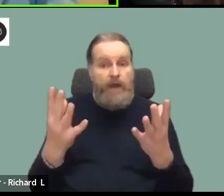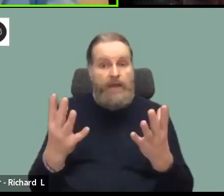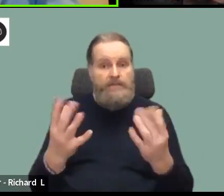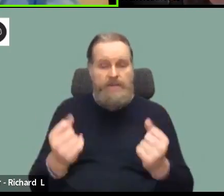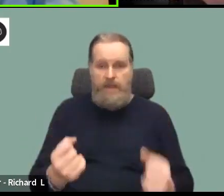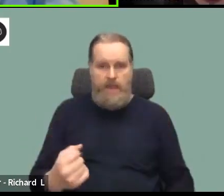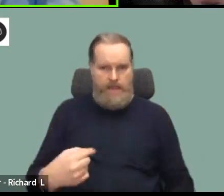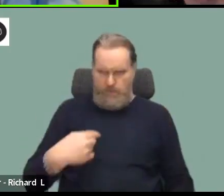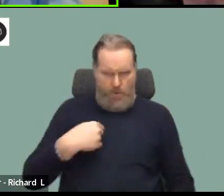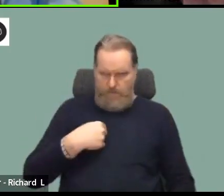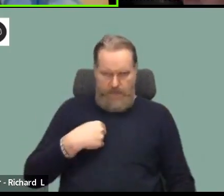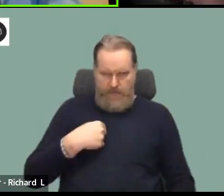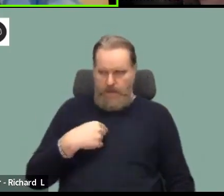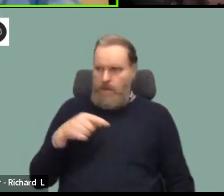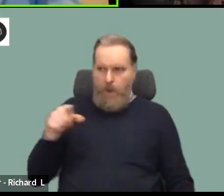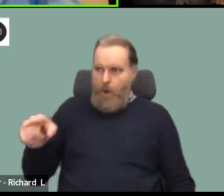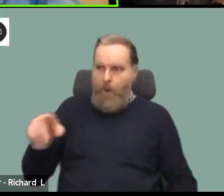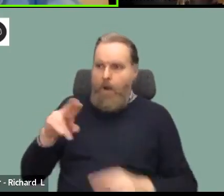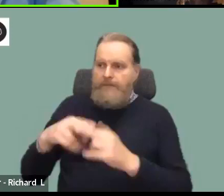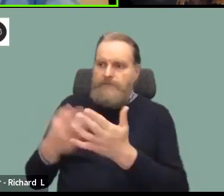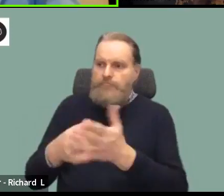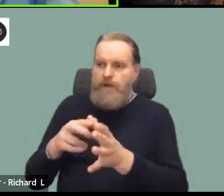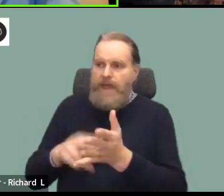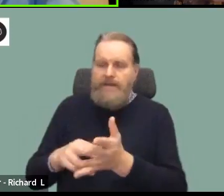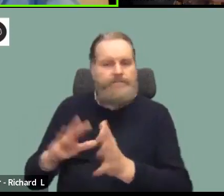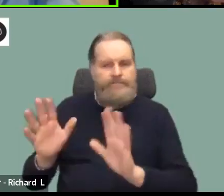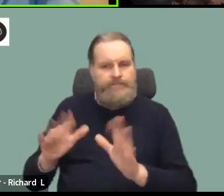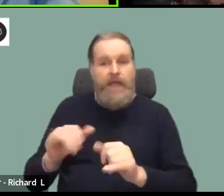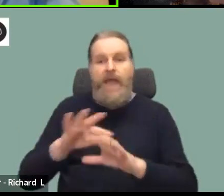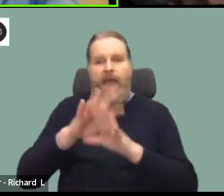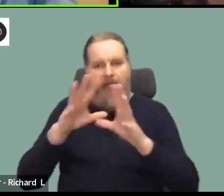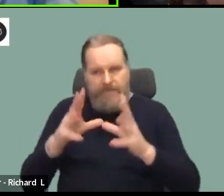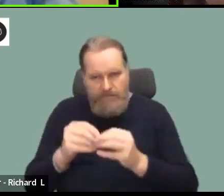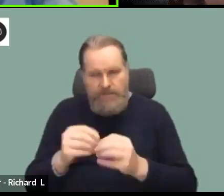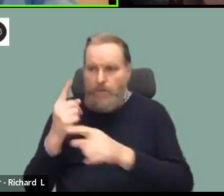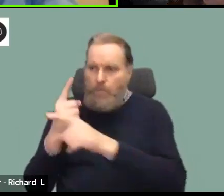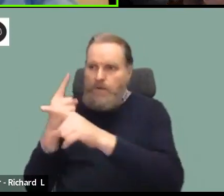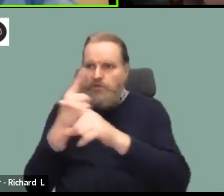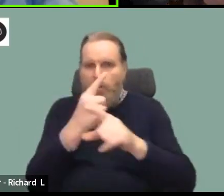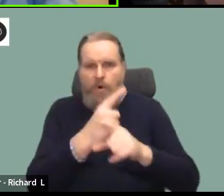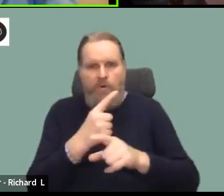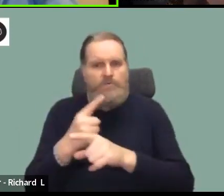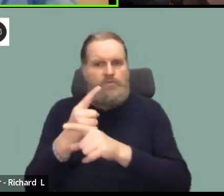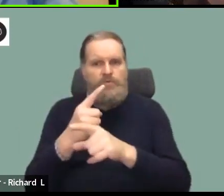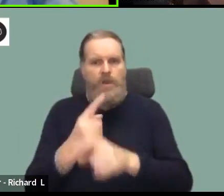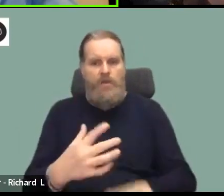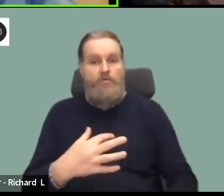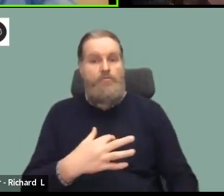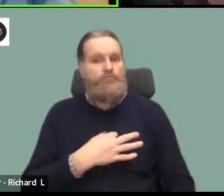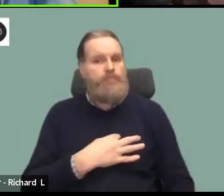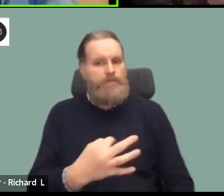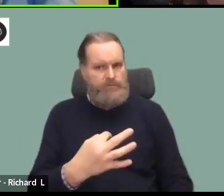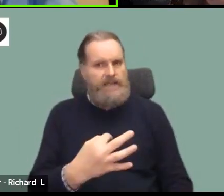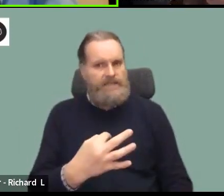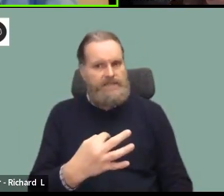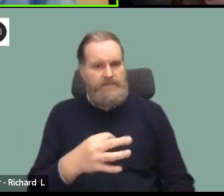isn't it. rself rself for me frown or the and rself for me frown or the NFC everything we're doing is in discuss everything we're doing is in discussion with the leading lady discussion with the leading